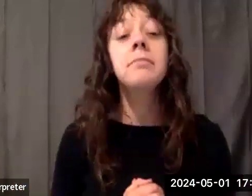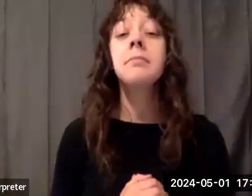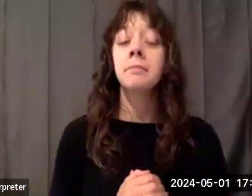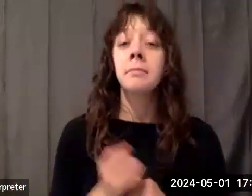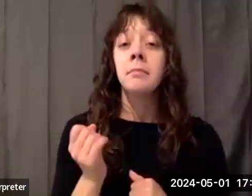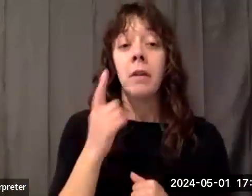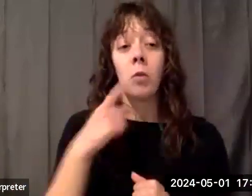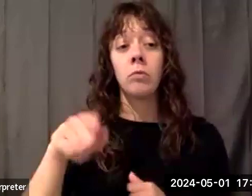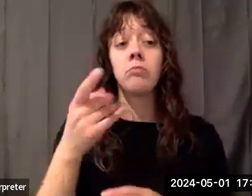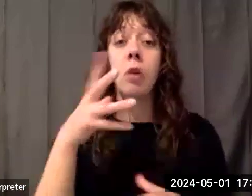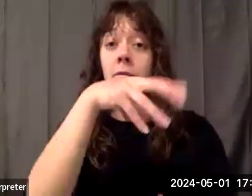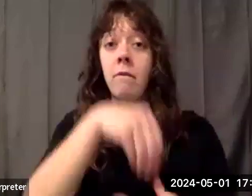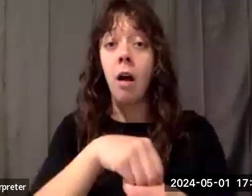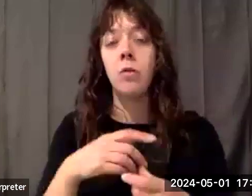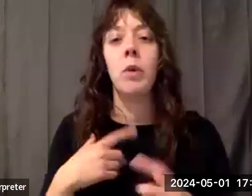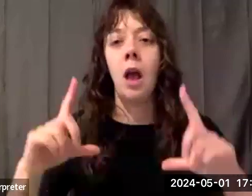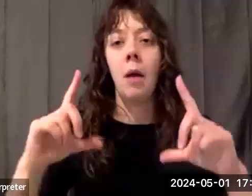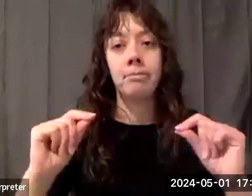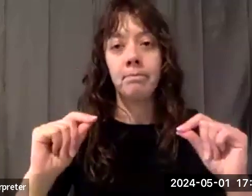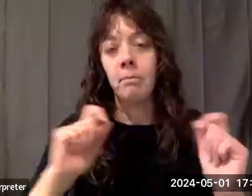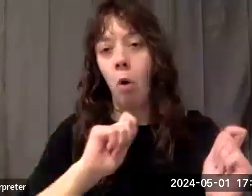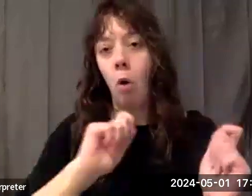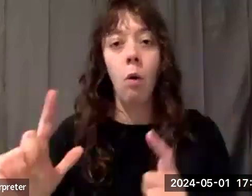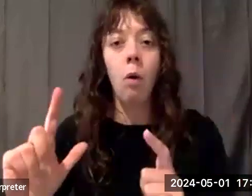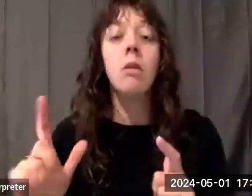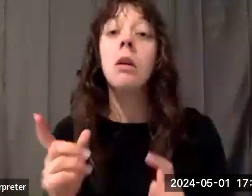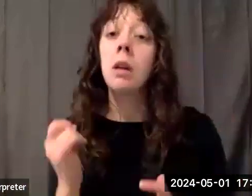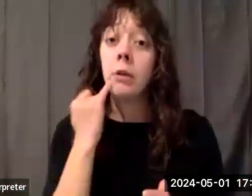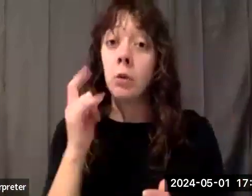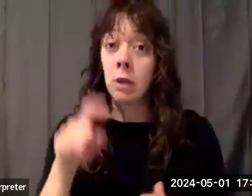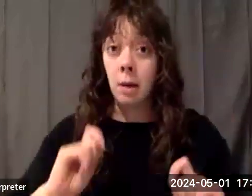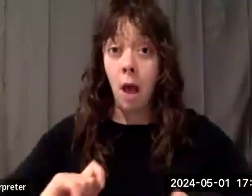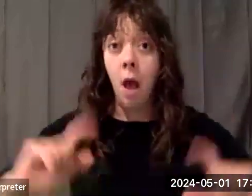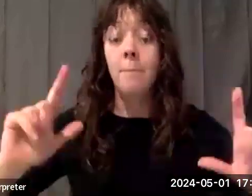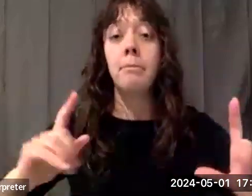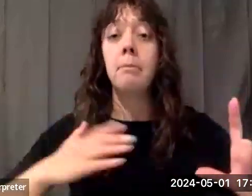If you need access to share your video, please put that in the chat and we will enable that feature for you.